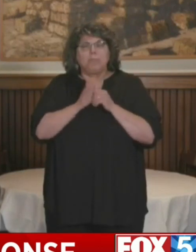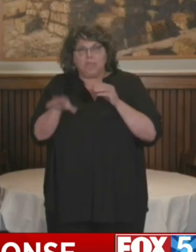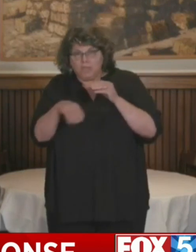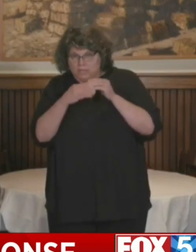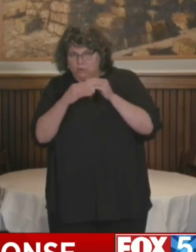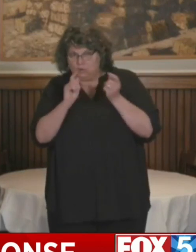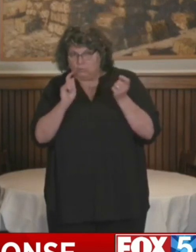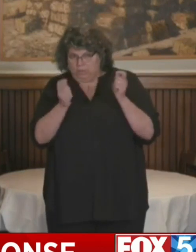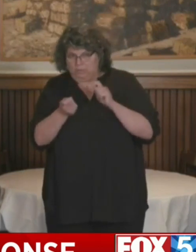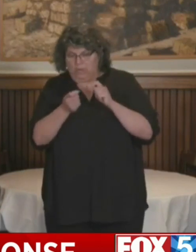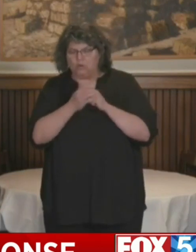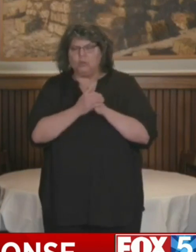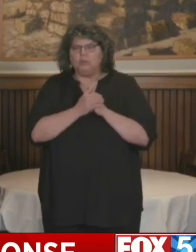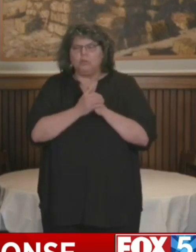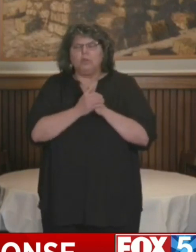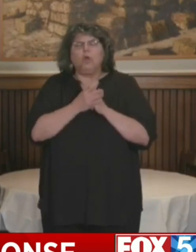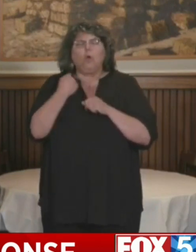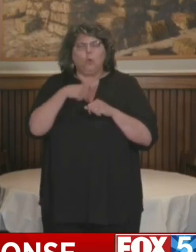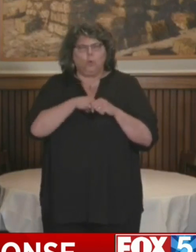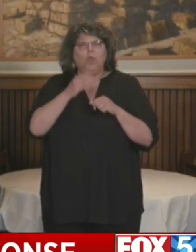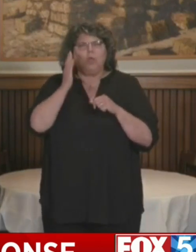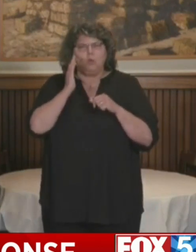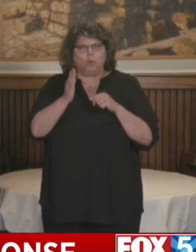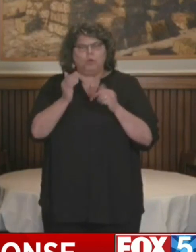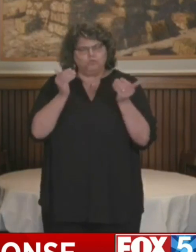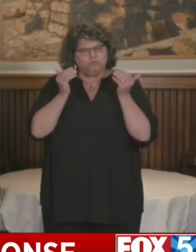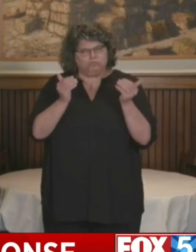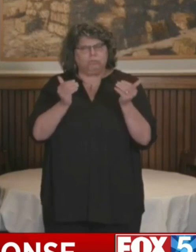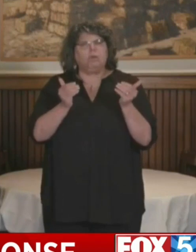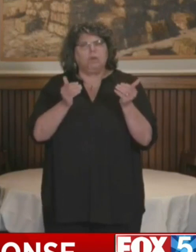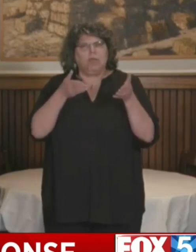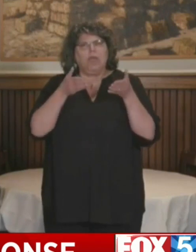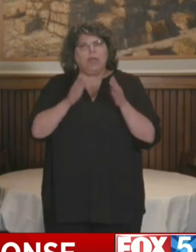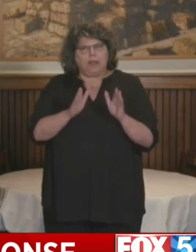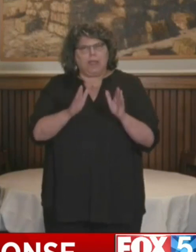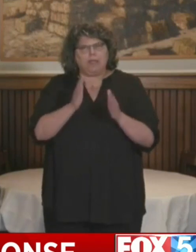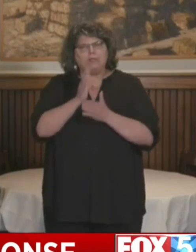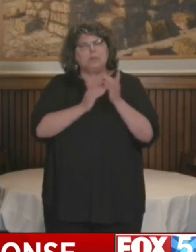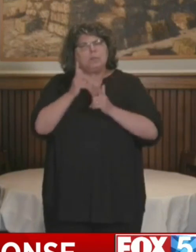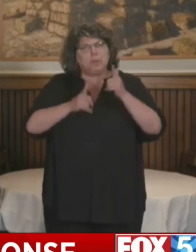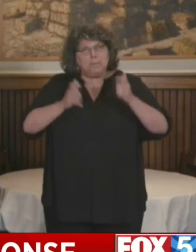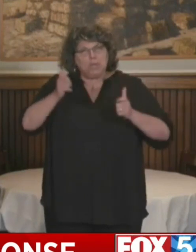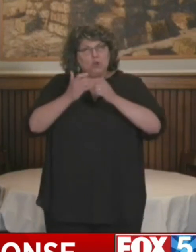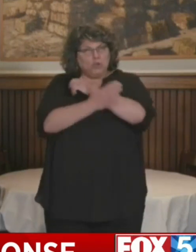BASE TO EVEN FARTHER. SO TODAY WE WANT. FOLKS TO KNOW THAT IN